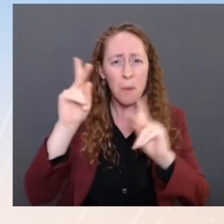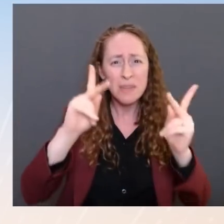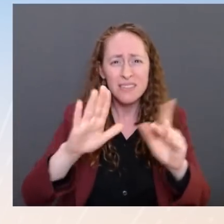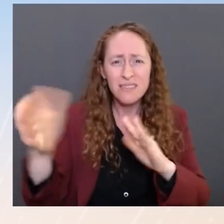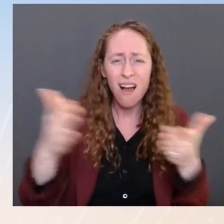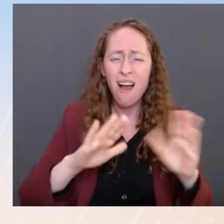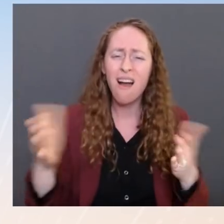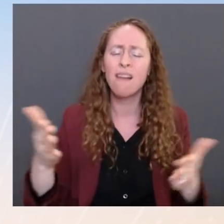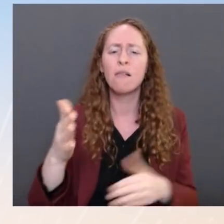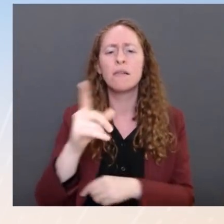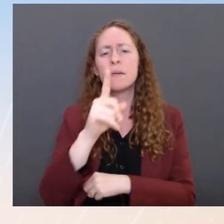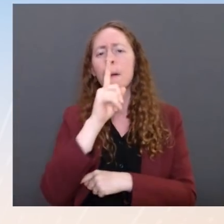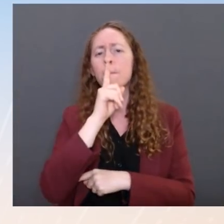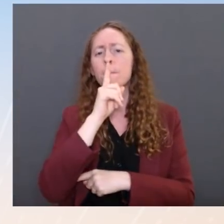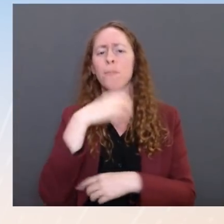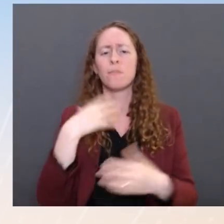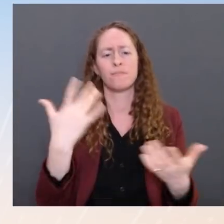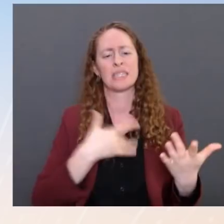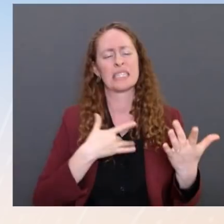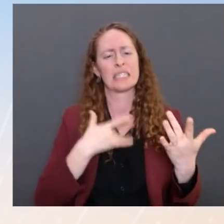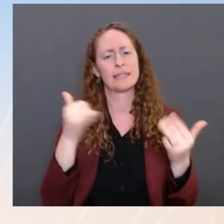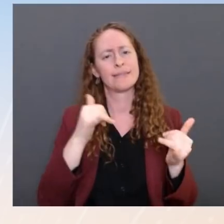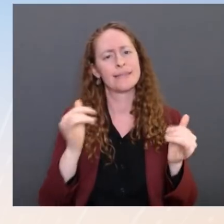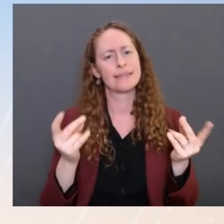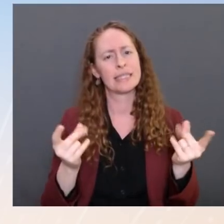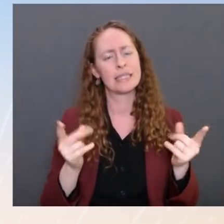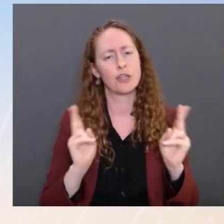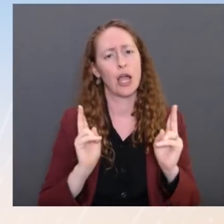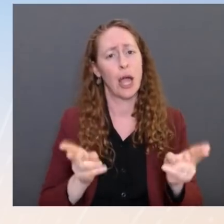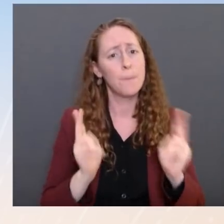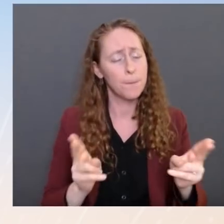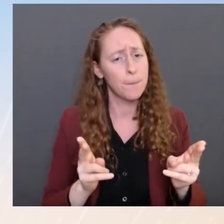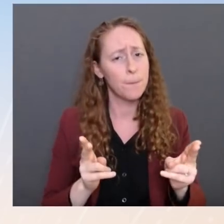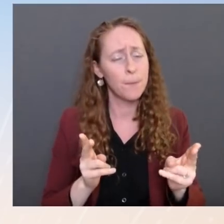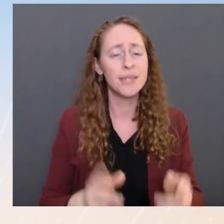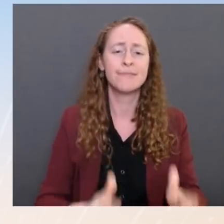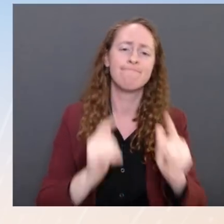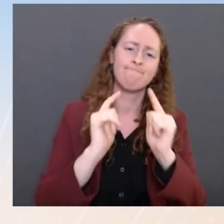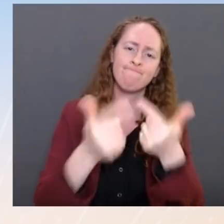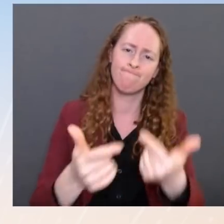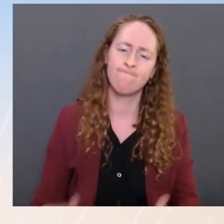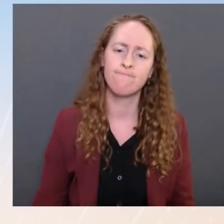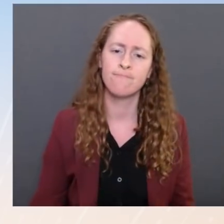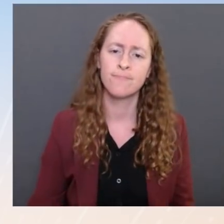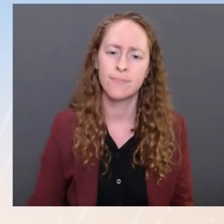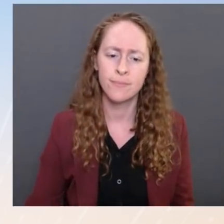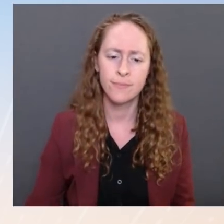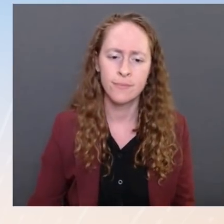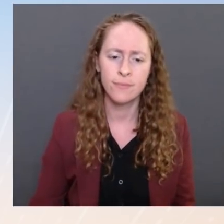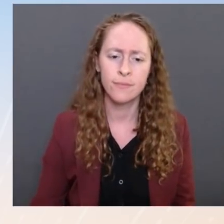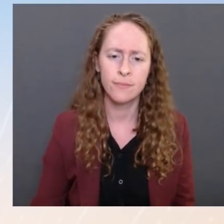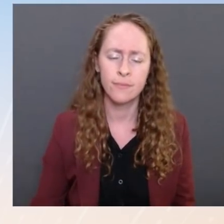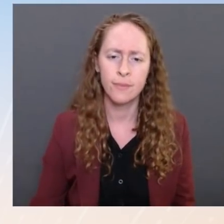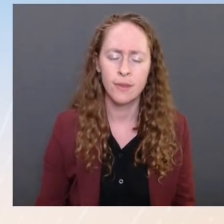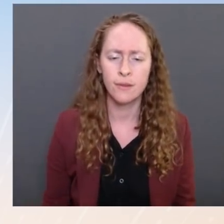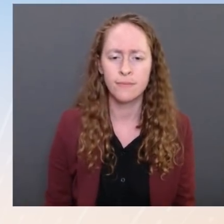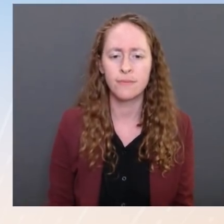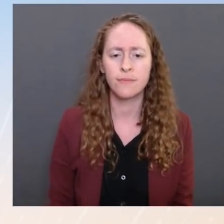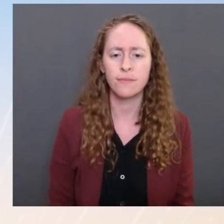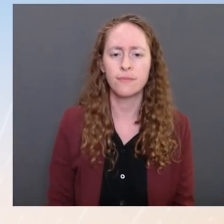Go ahead, Josh. The Press: Thanks, Jen. Two questions. First, on the baby formula. Abbott says once the FDA gives them notice,